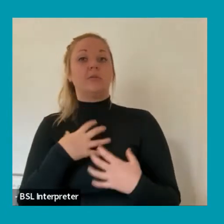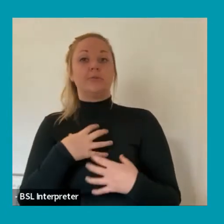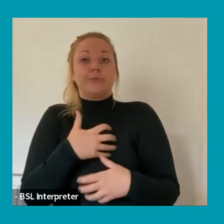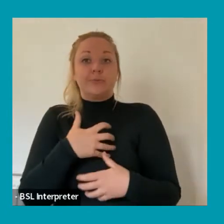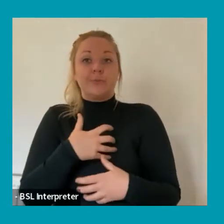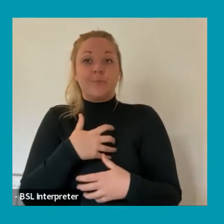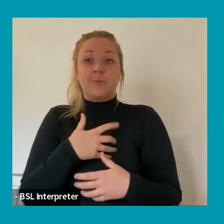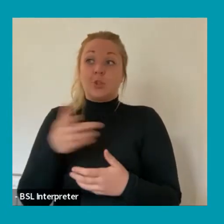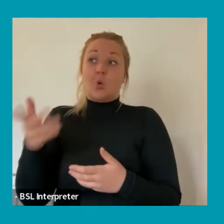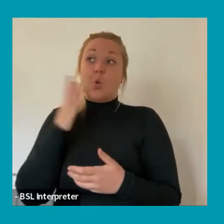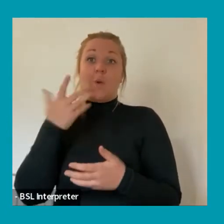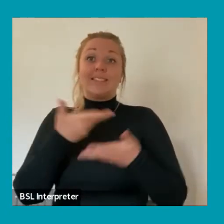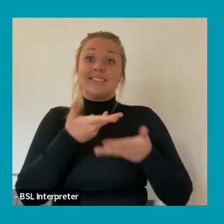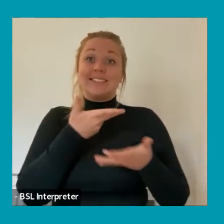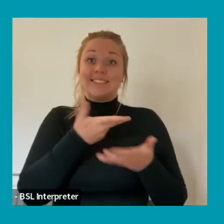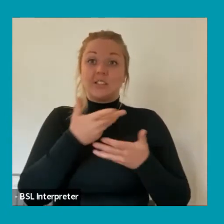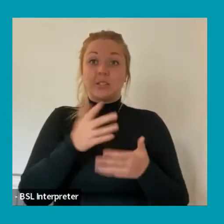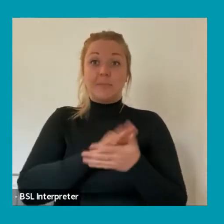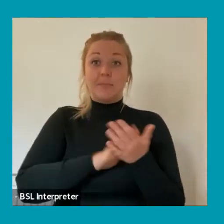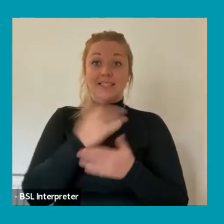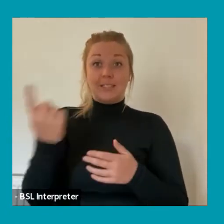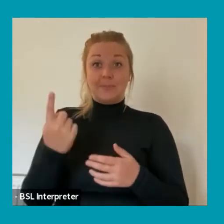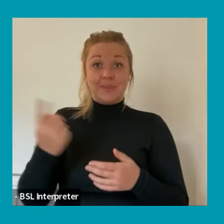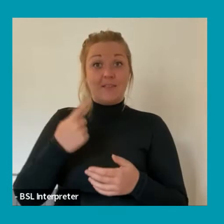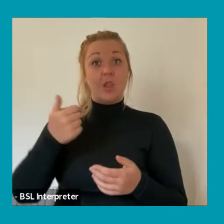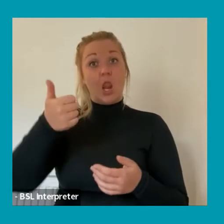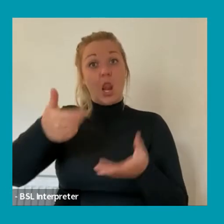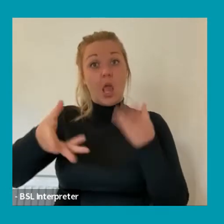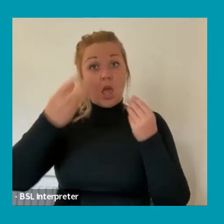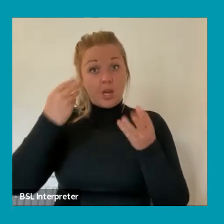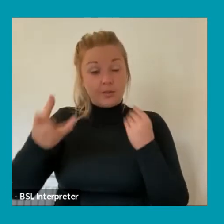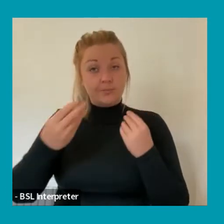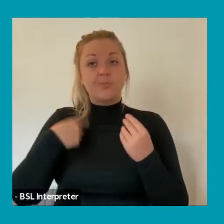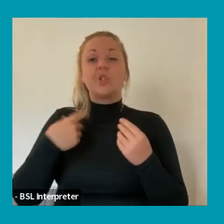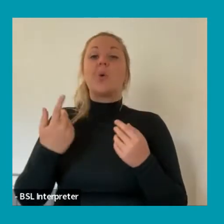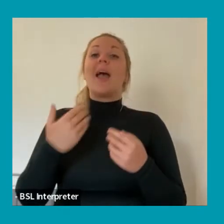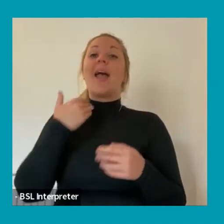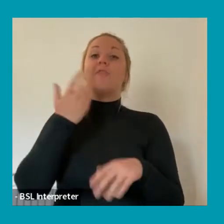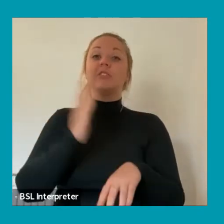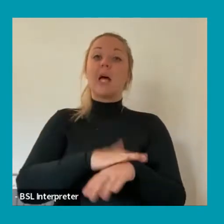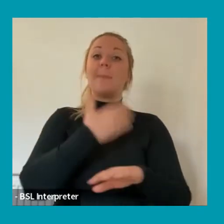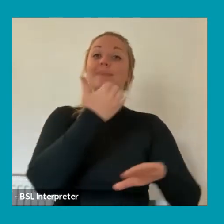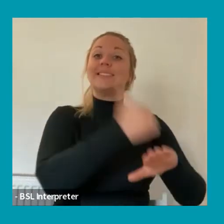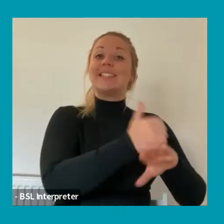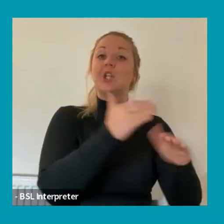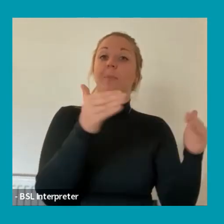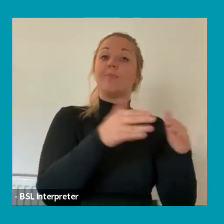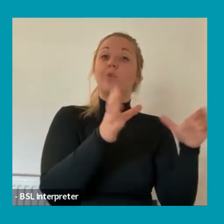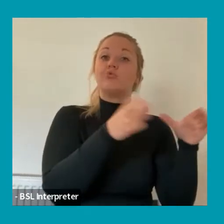We also kept notes, as we were going along. Each time we did this. We dig some digital accessibility.